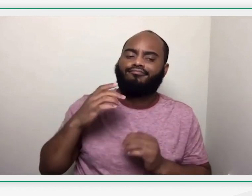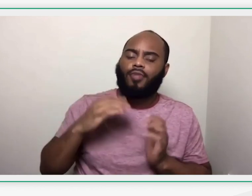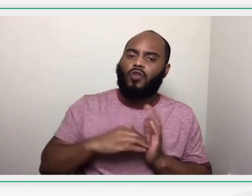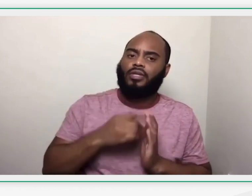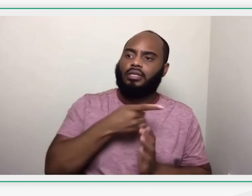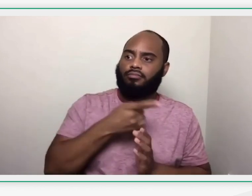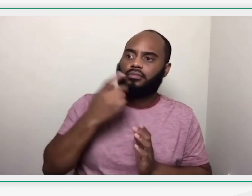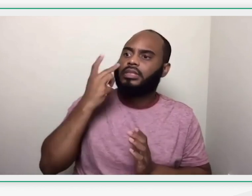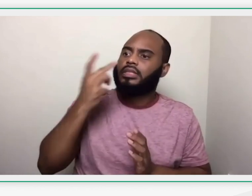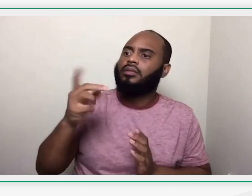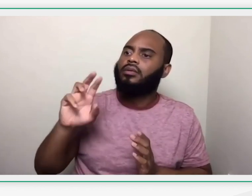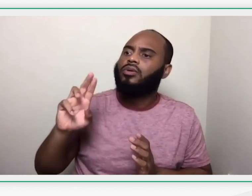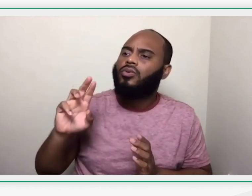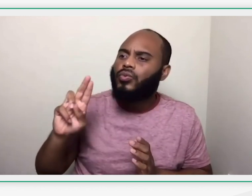often I will see a U-Haul